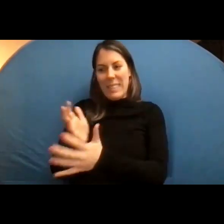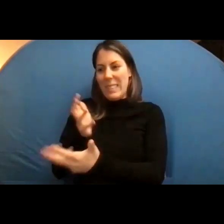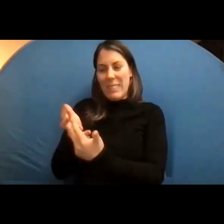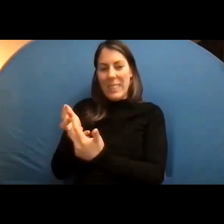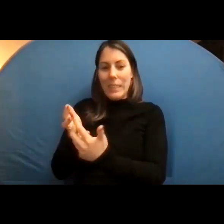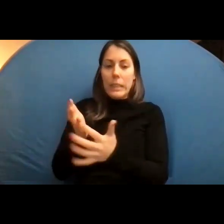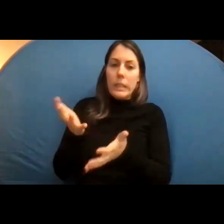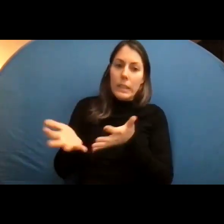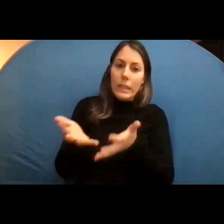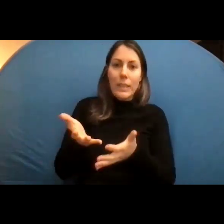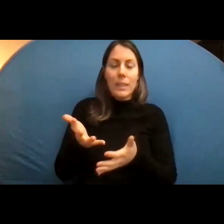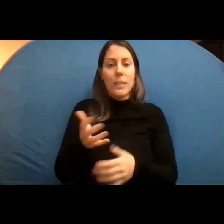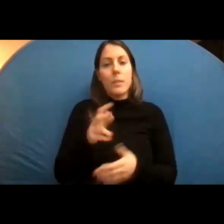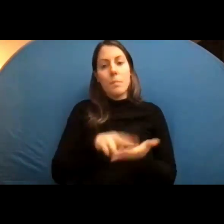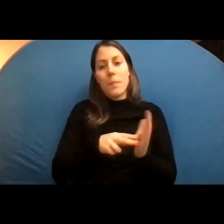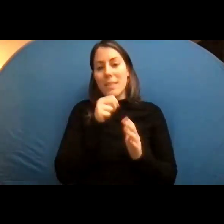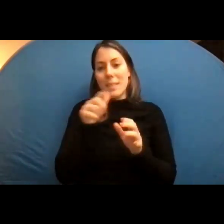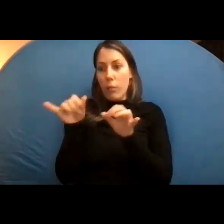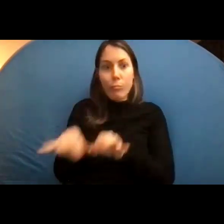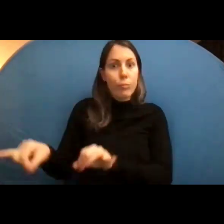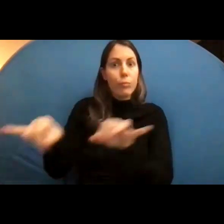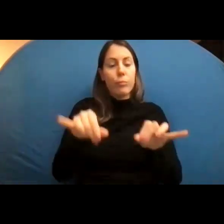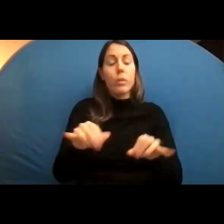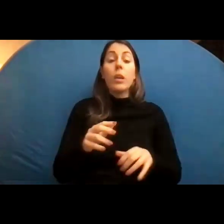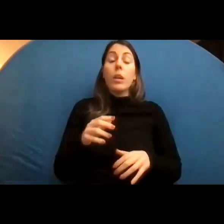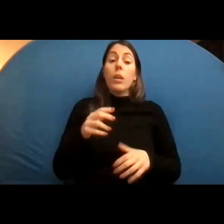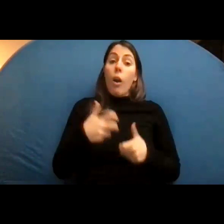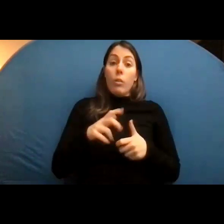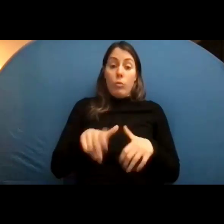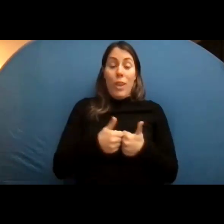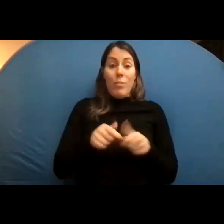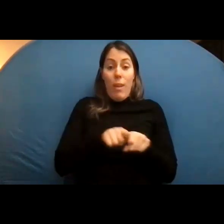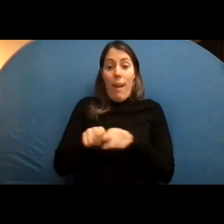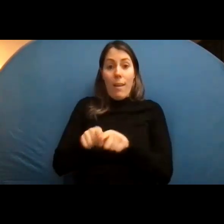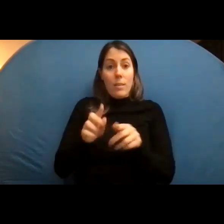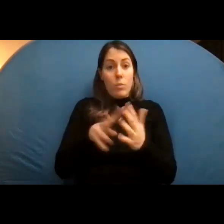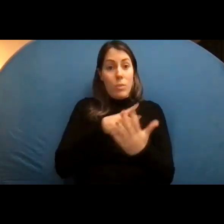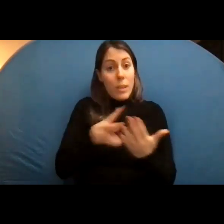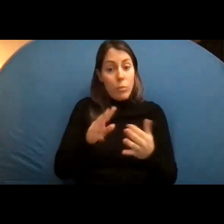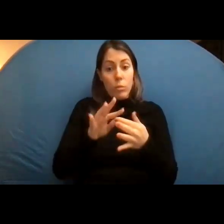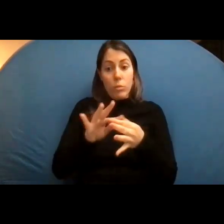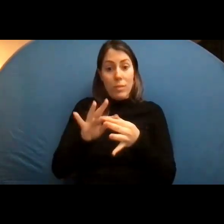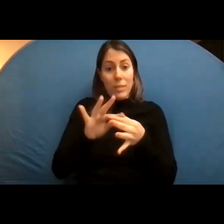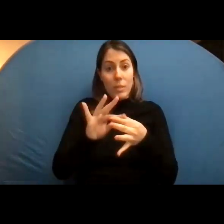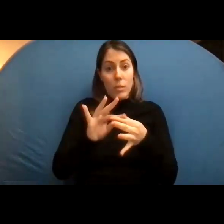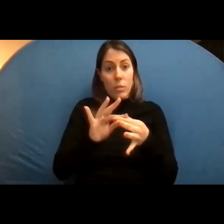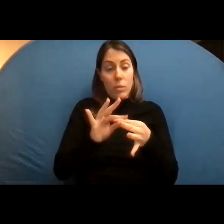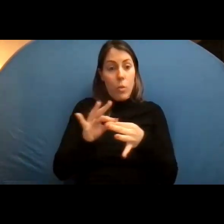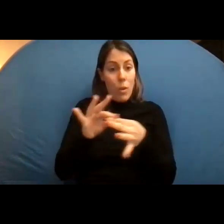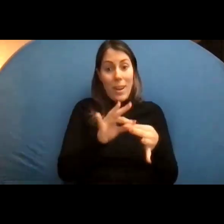best fit for another particular consumer. So the challenges for people who schedule